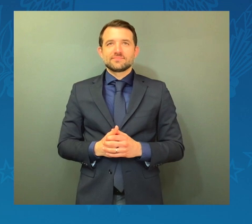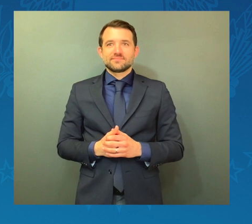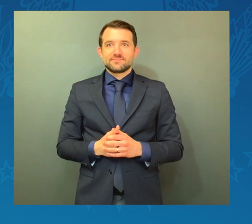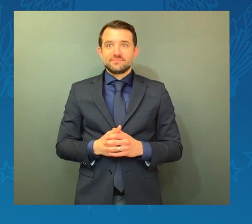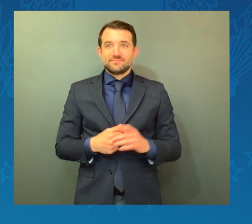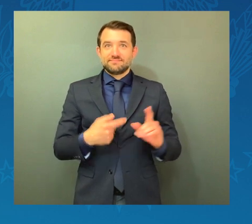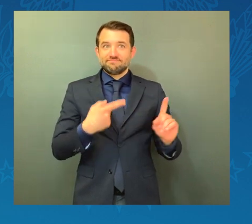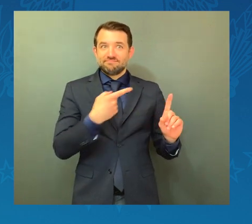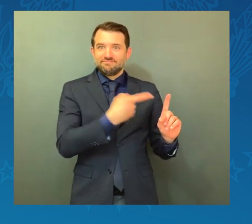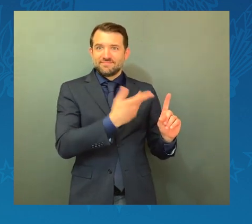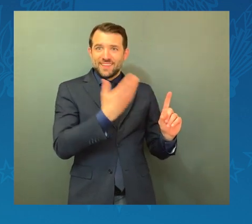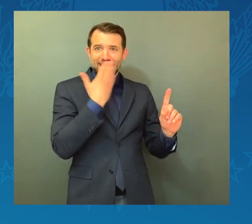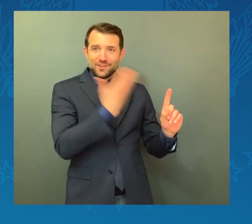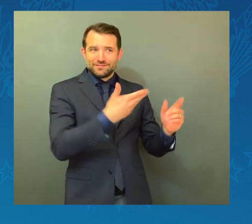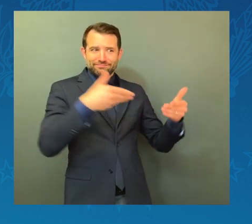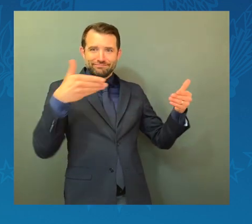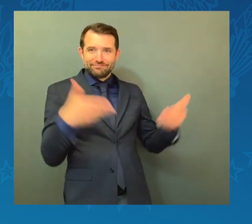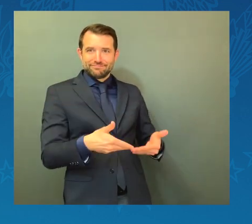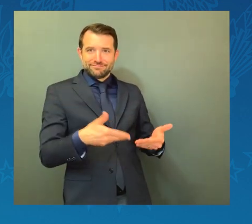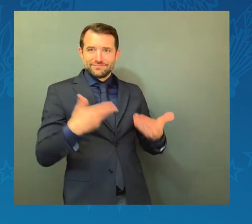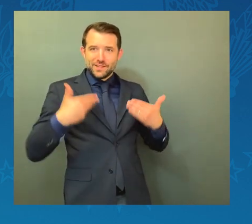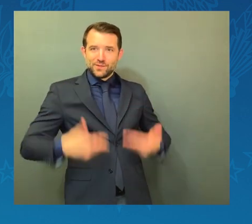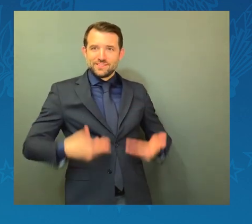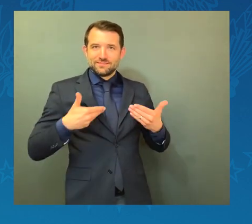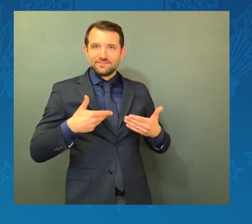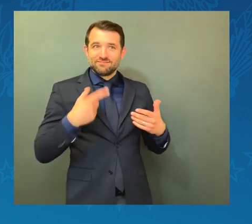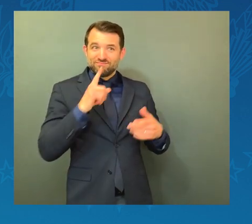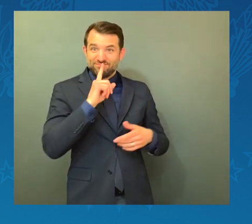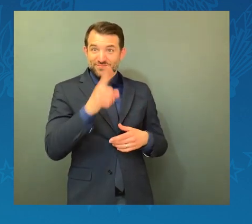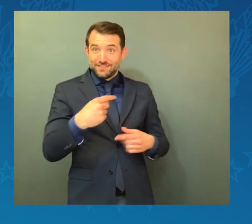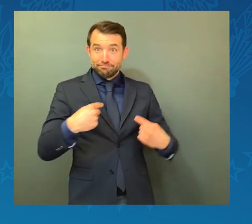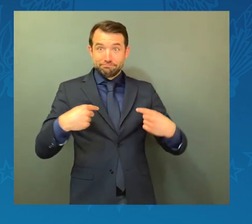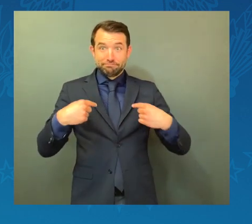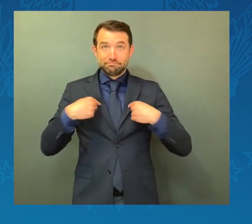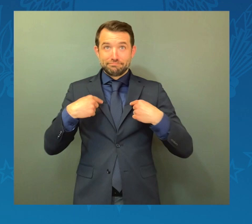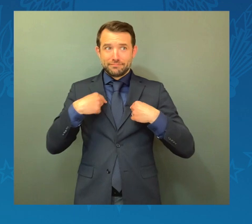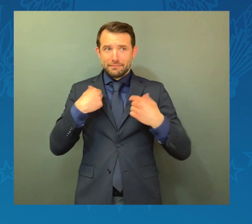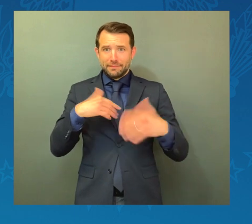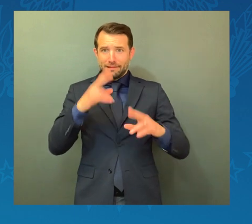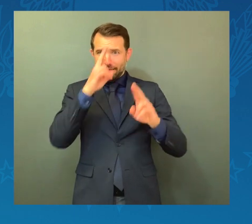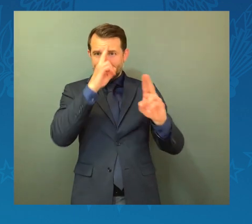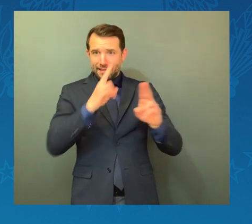You know, I had the honor of visiting her shop earlier today.